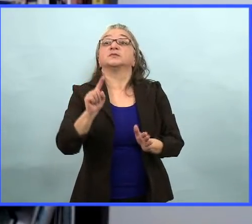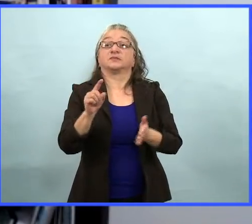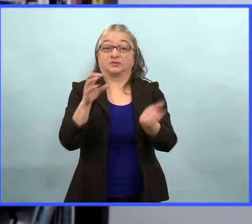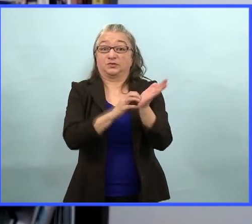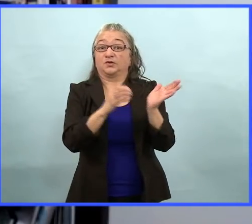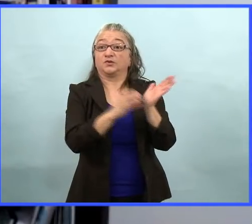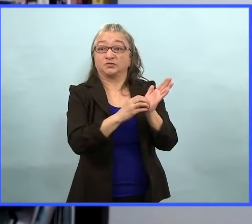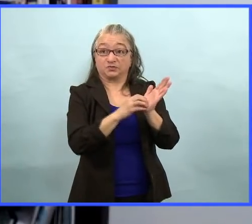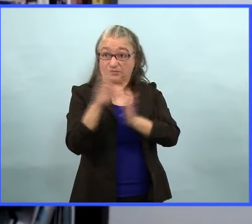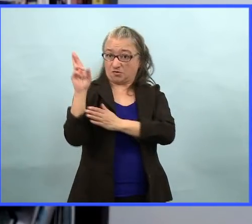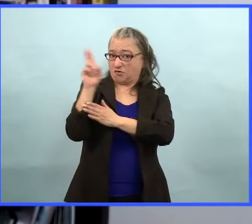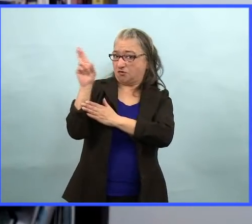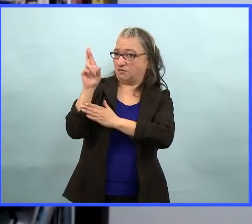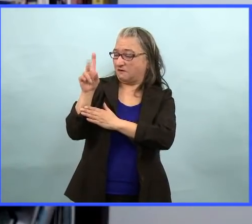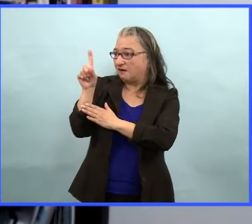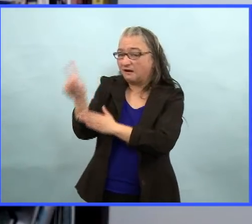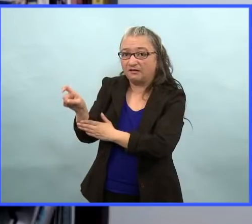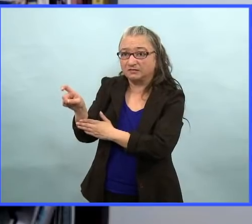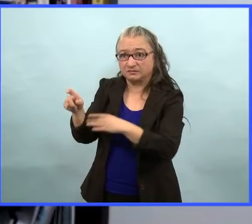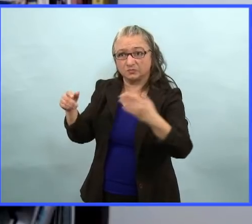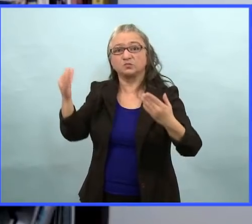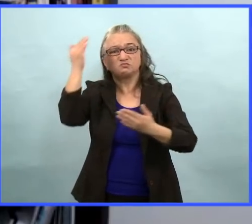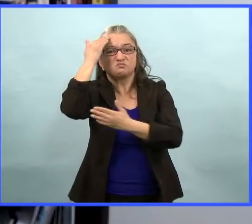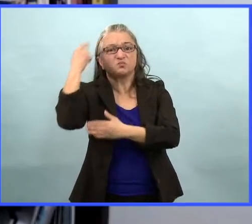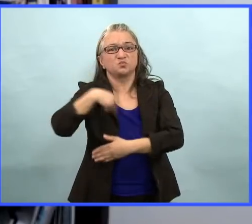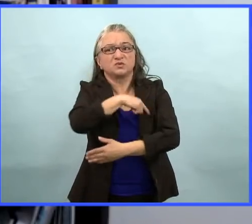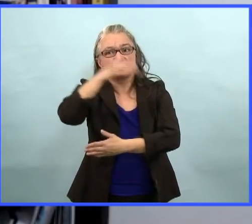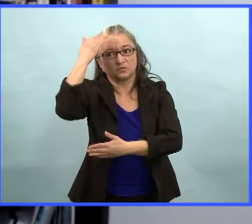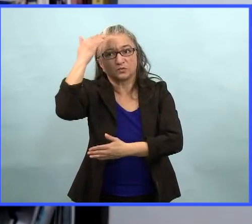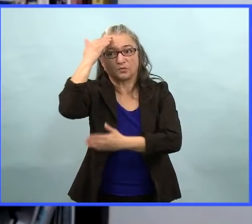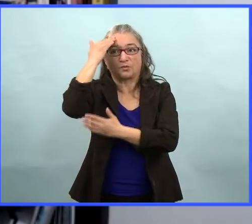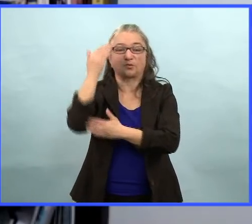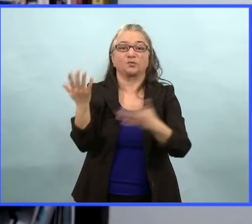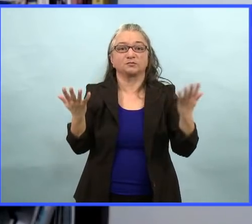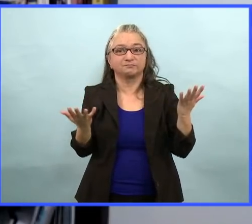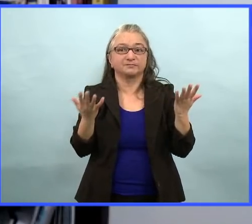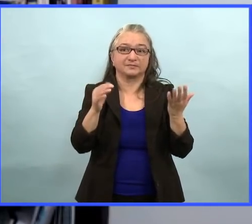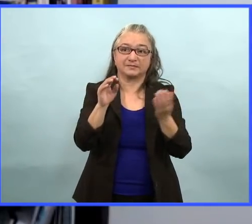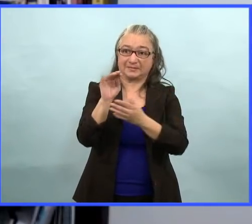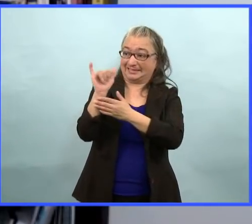we we take very seriously the the risk to people who have underlying health conditions uh those